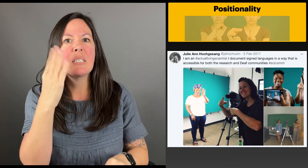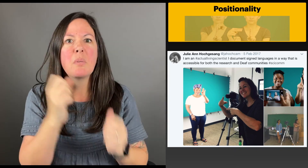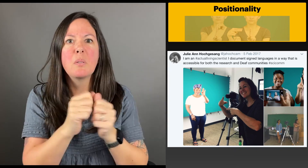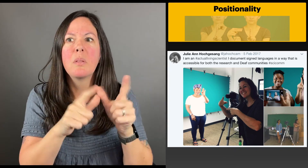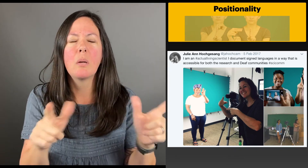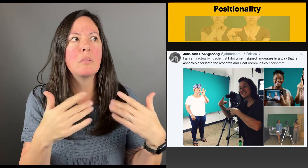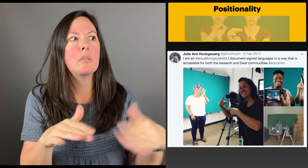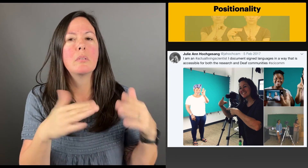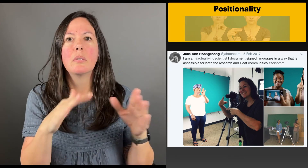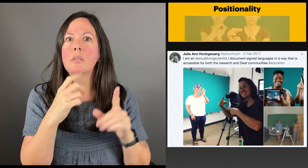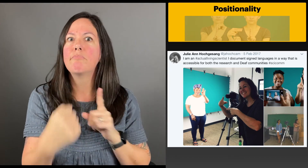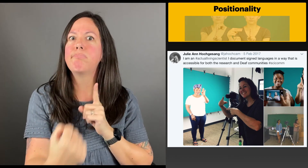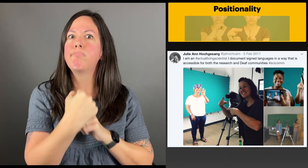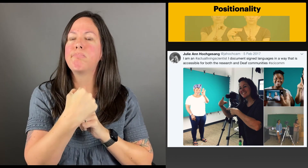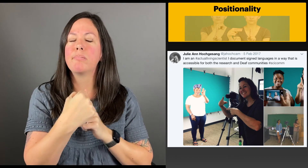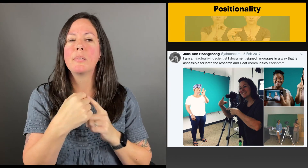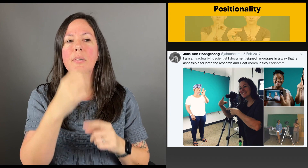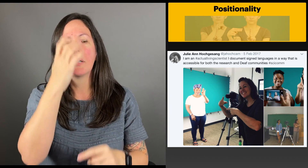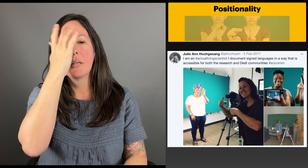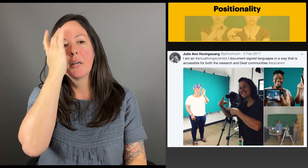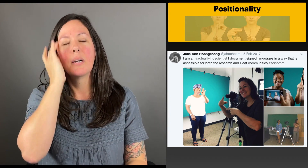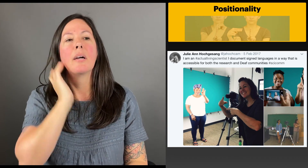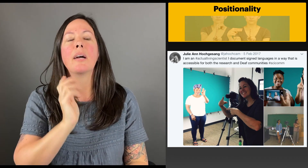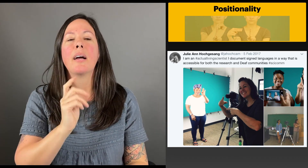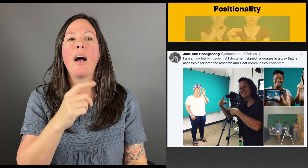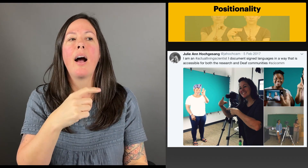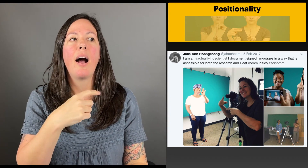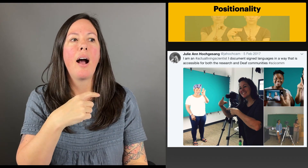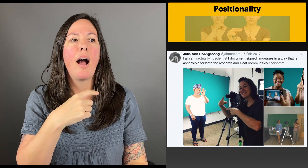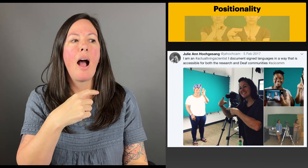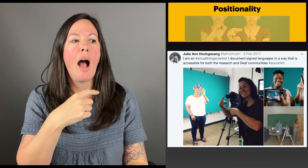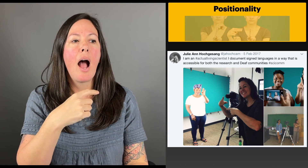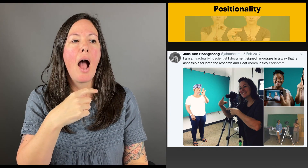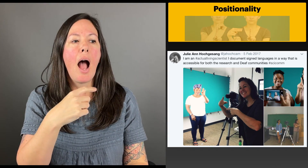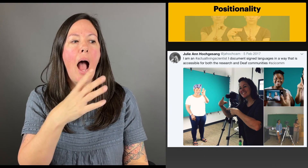with how people use language and their experiences with language.